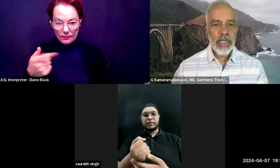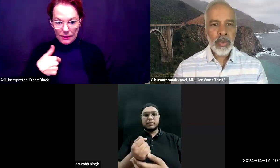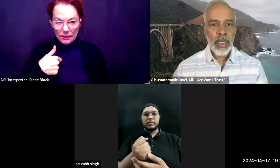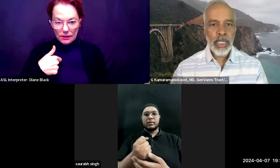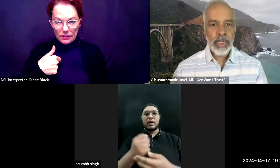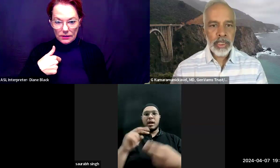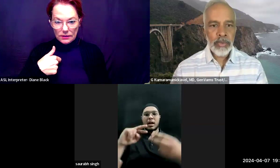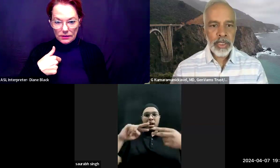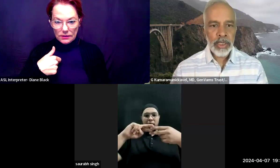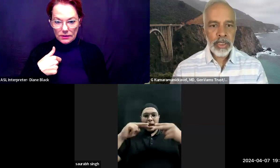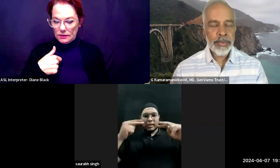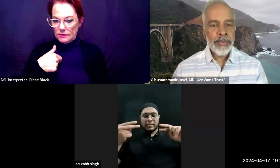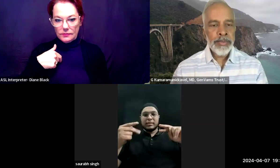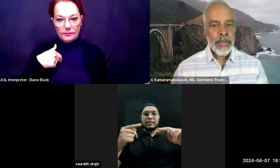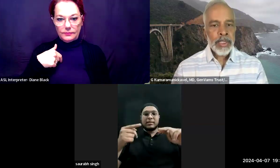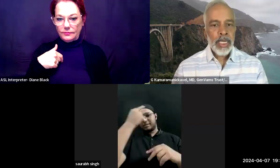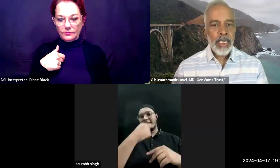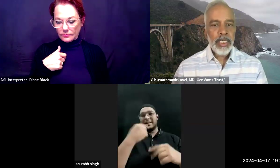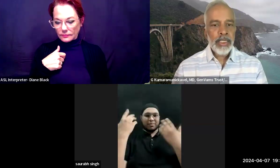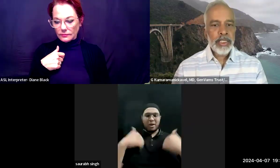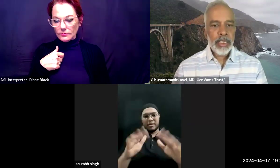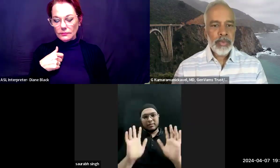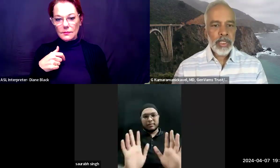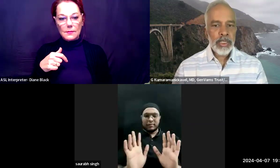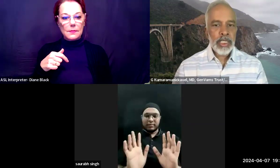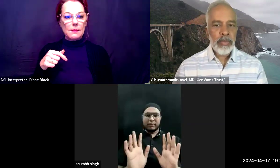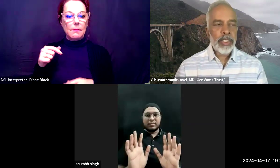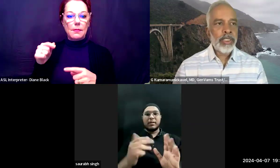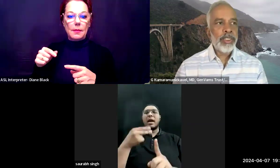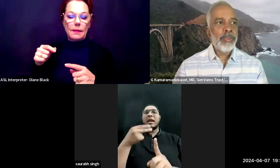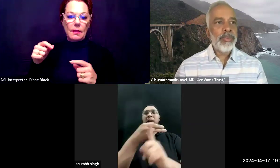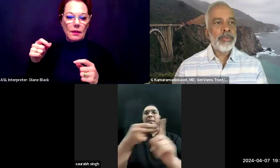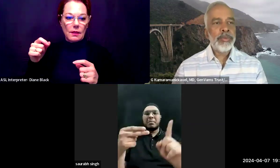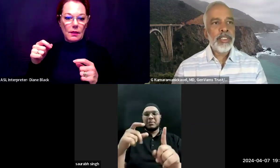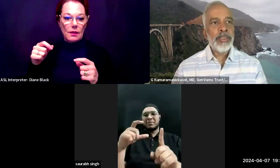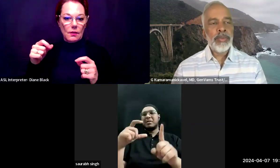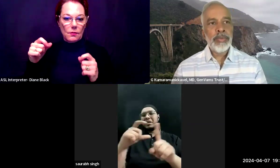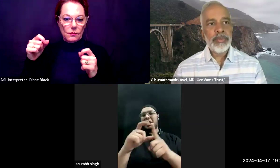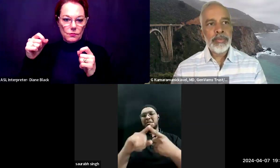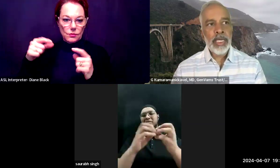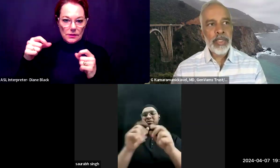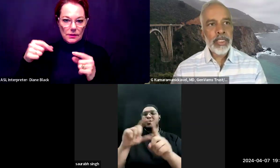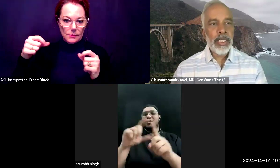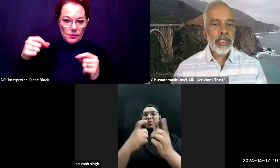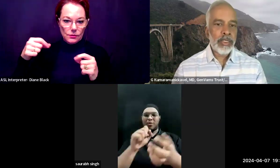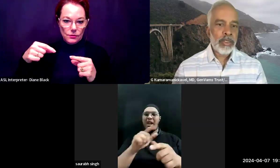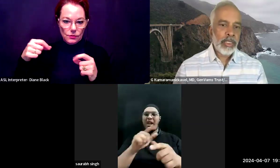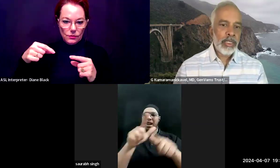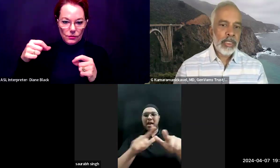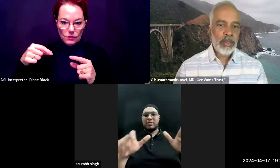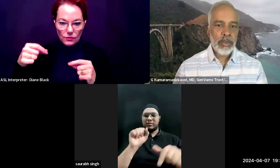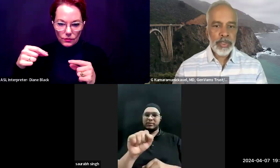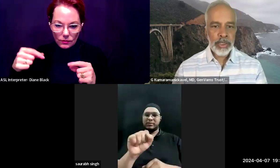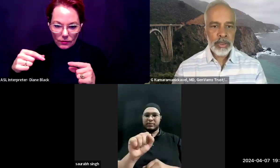we call as receptors. And these receptors help us to you know have the taste of hearing or vision